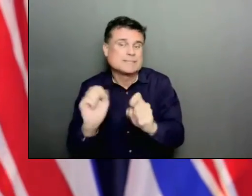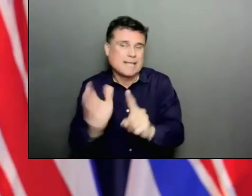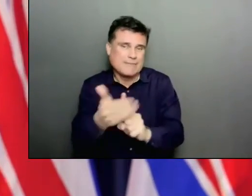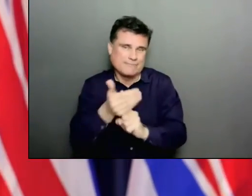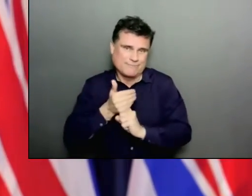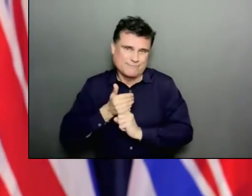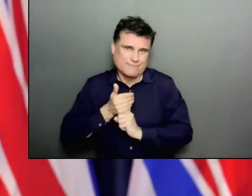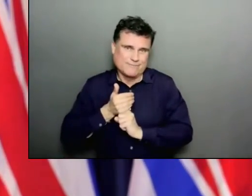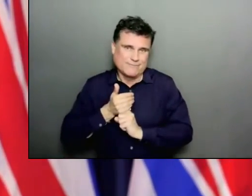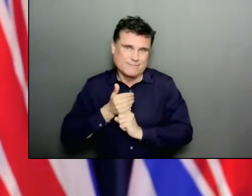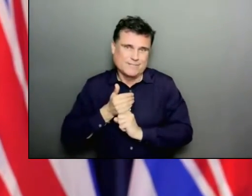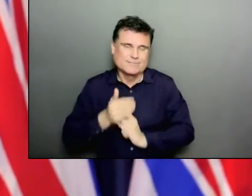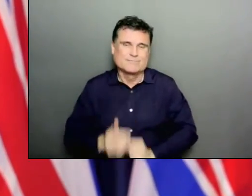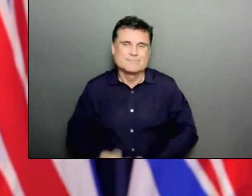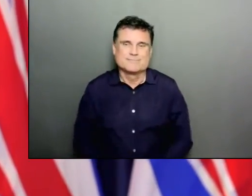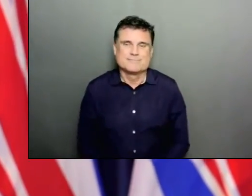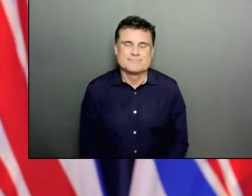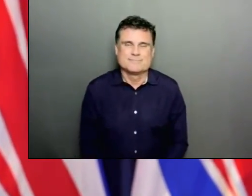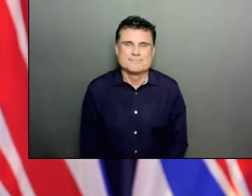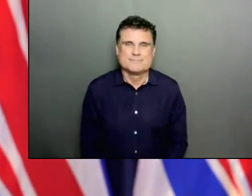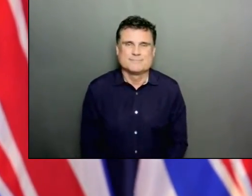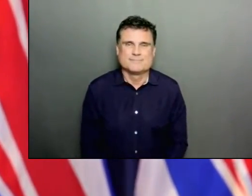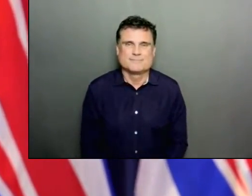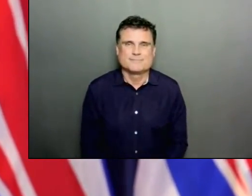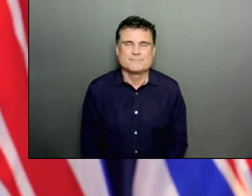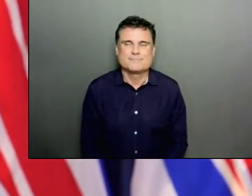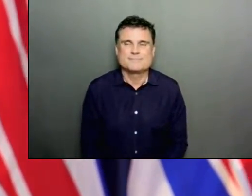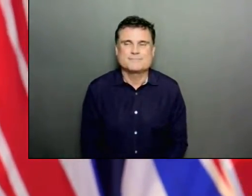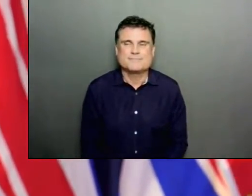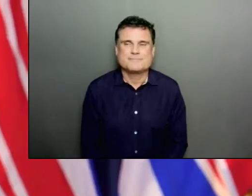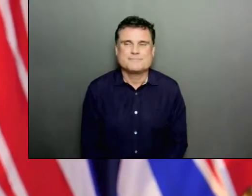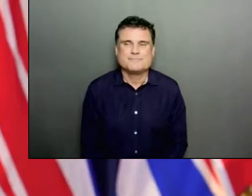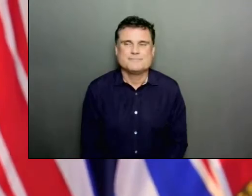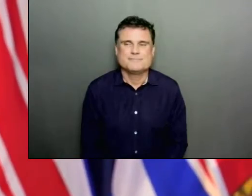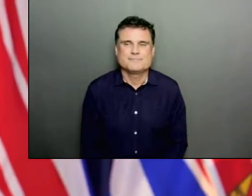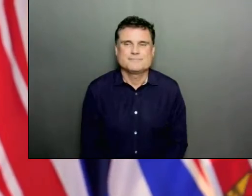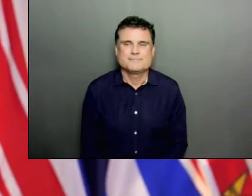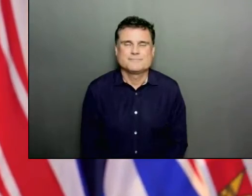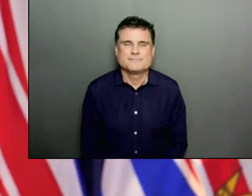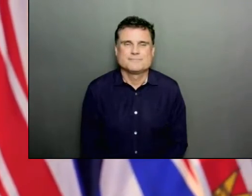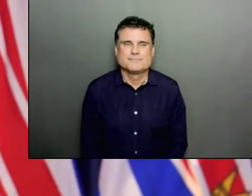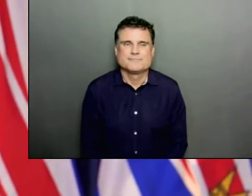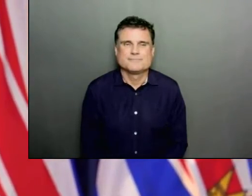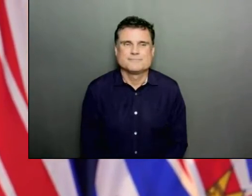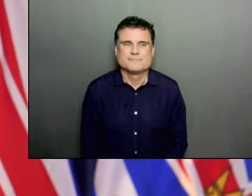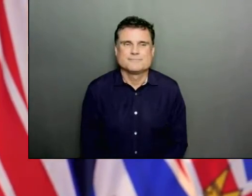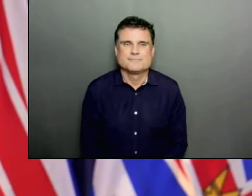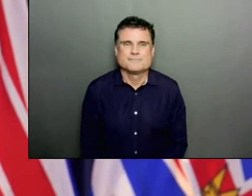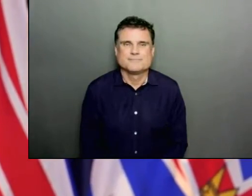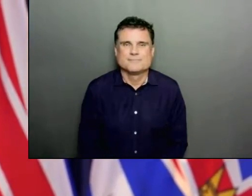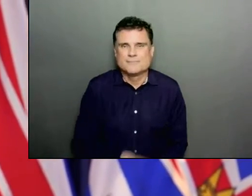MINISTER ADRIAN DIX: Thank you very much, Dr Henry. I wanted to start by